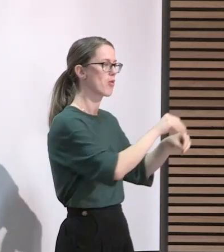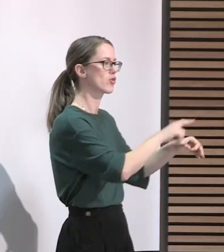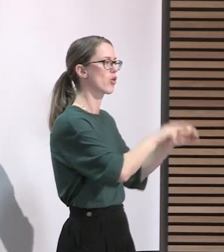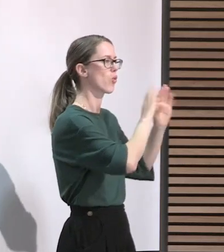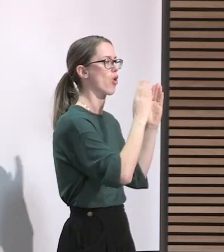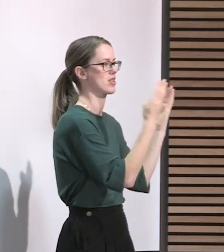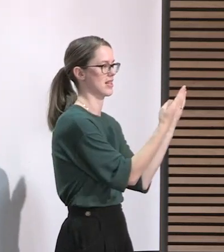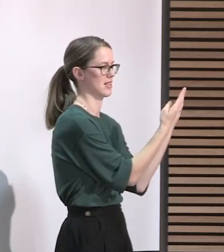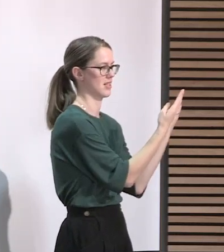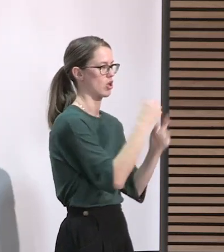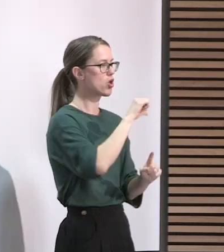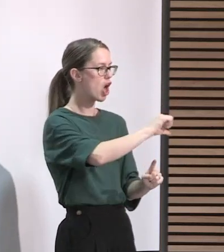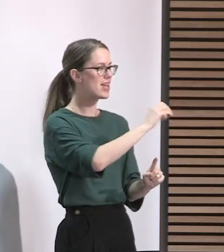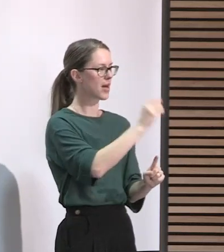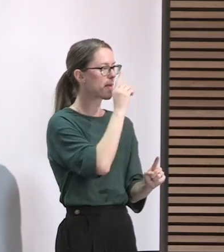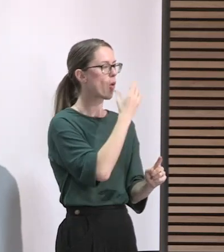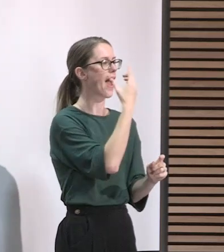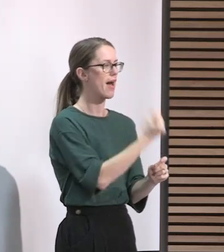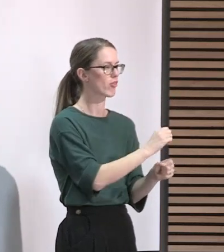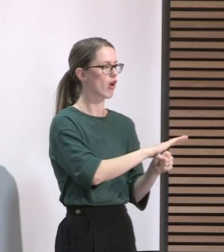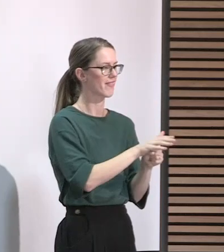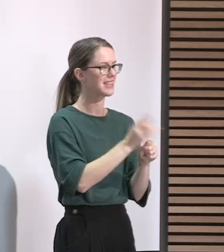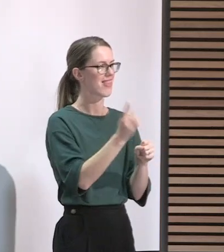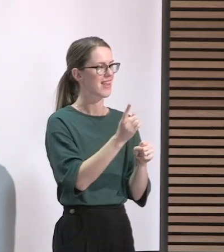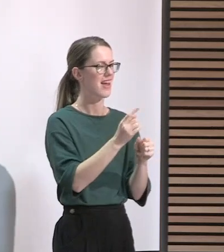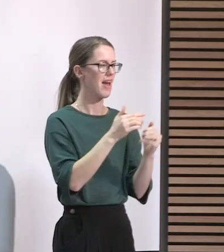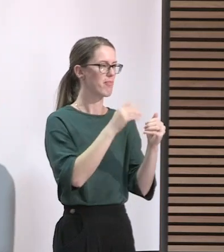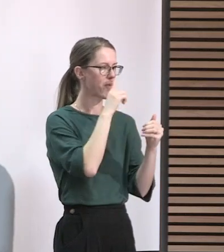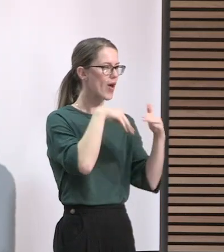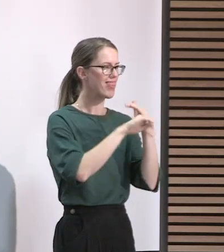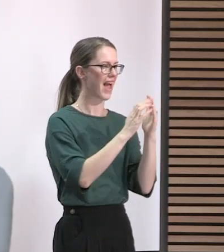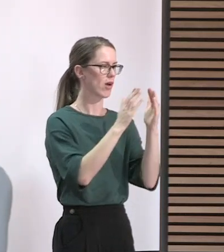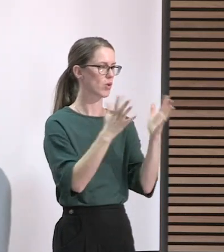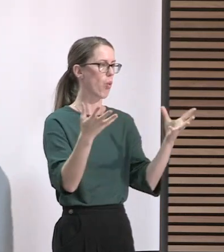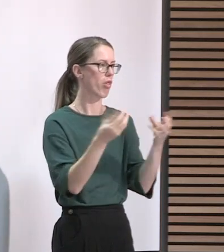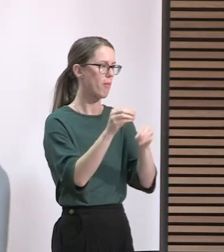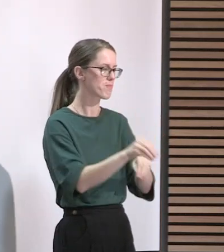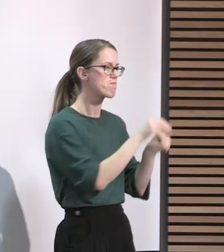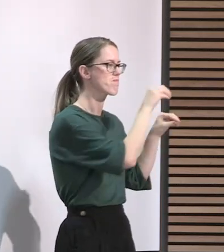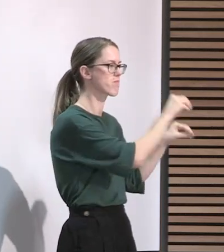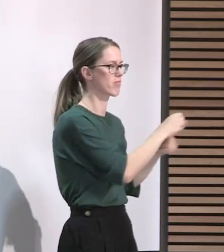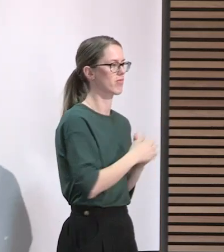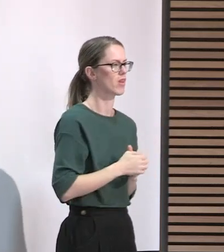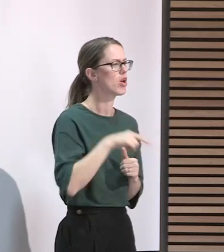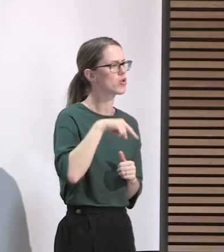are linked to the cluster who have been moved into the Auckland quarantine facility. This includes 90 people who